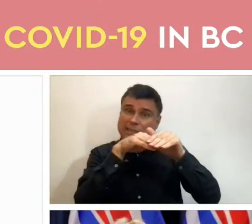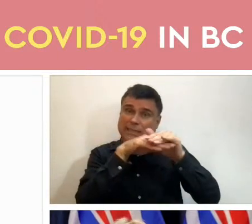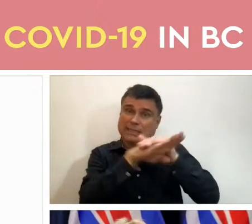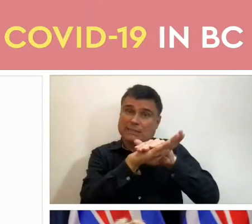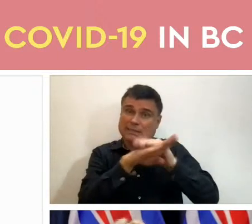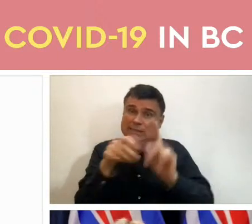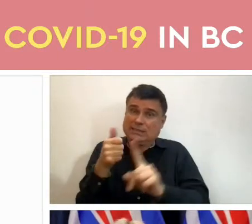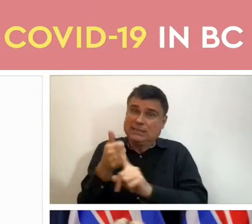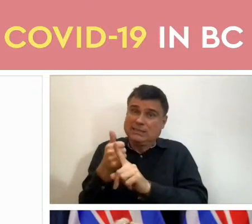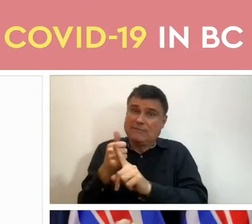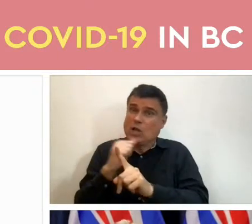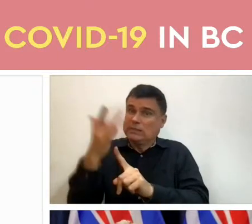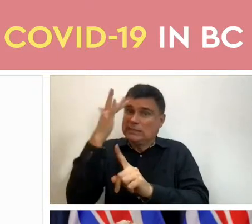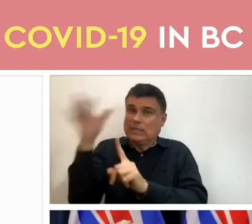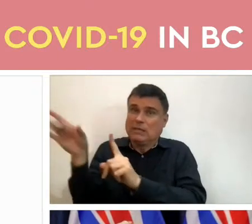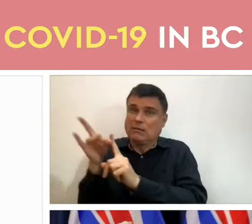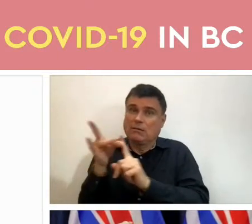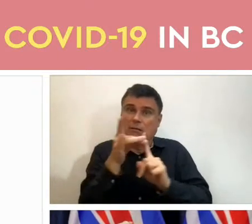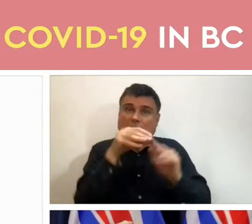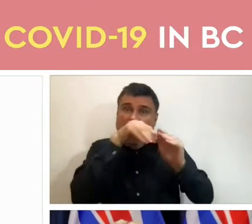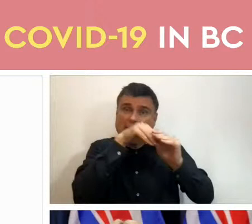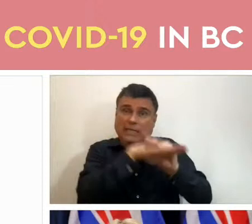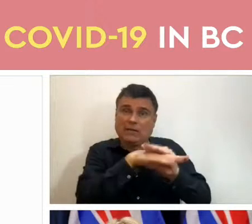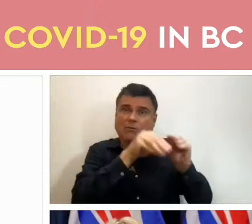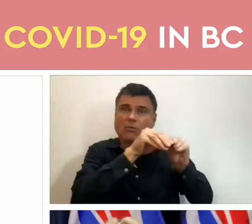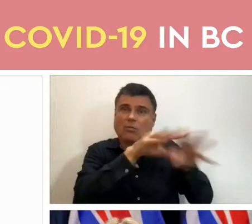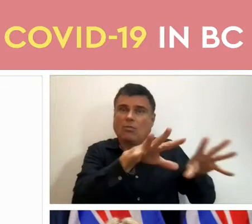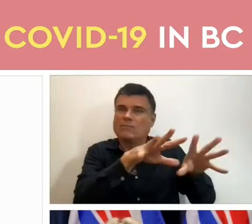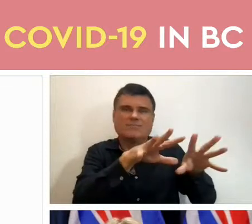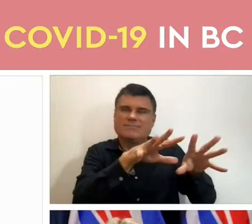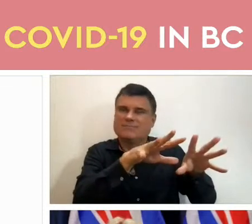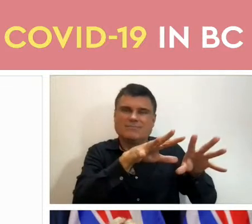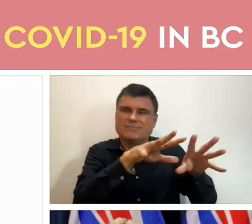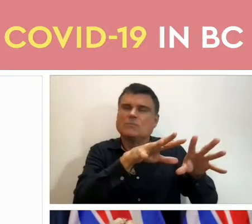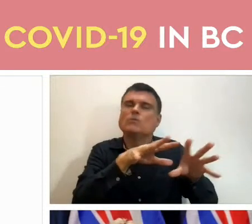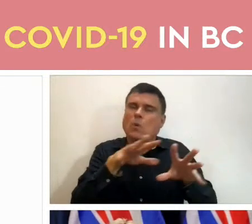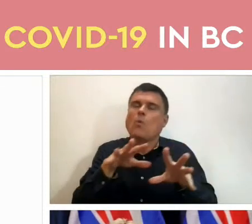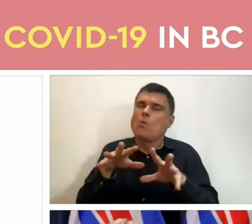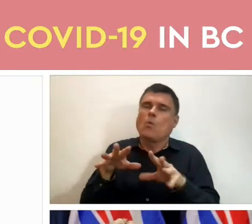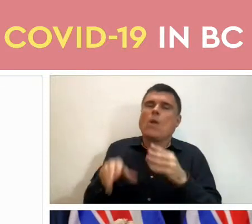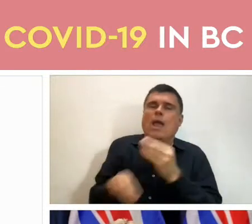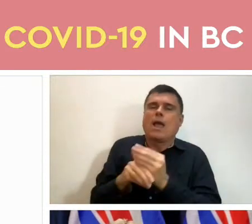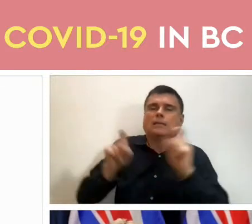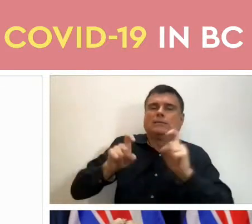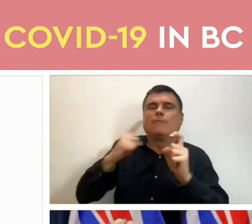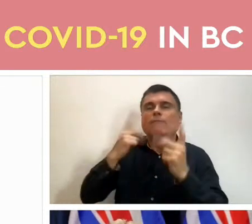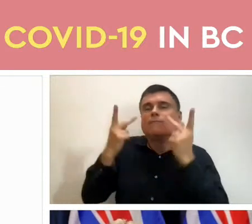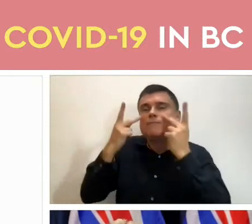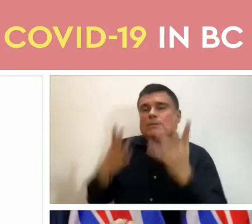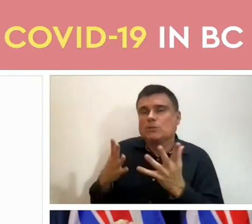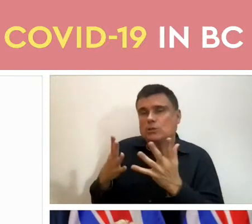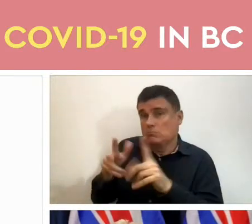additional testing for visitors 23450 long-term care in the coming weeks.